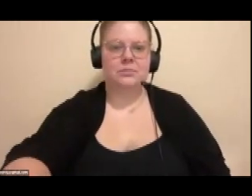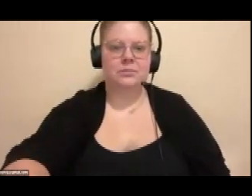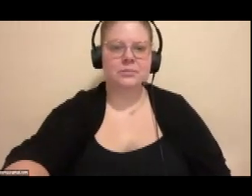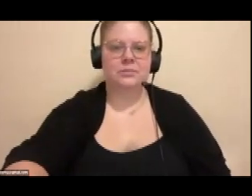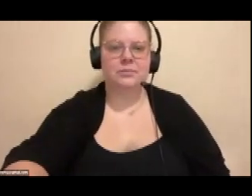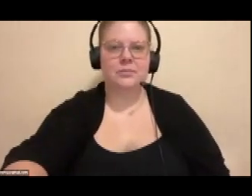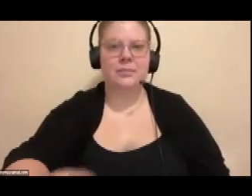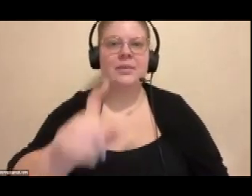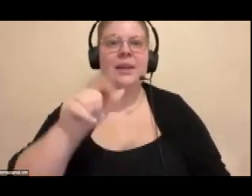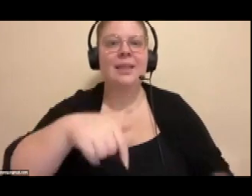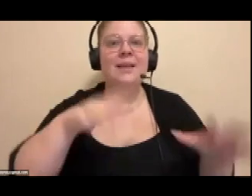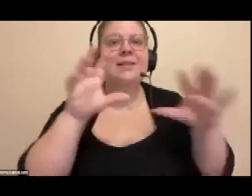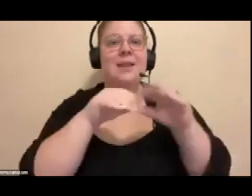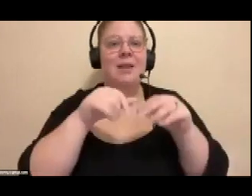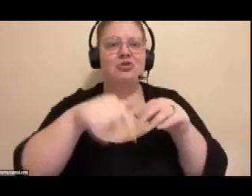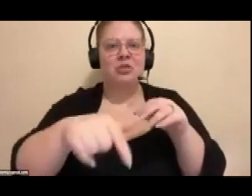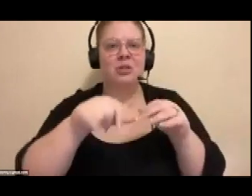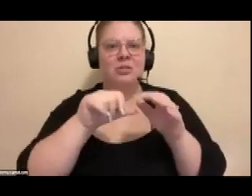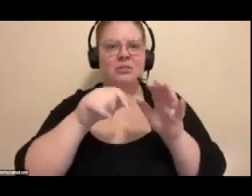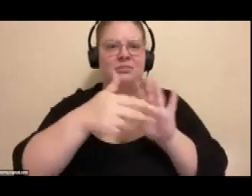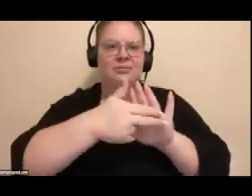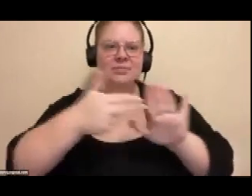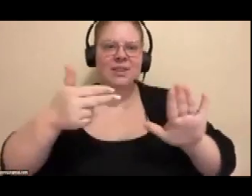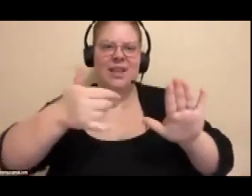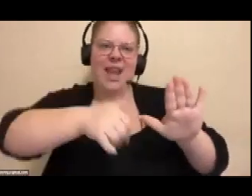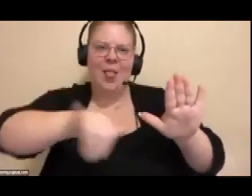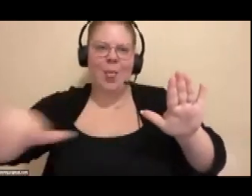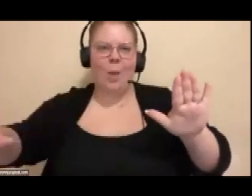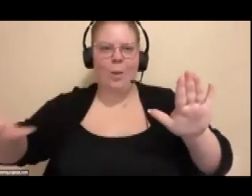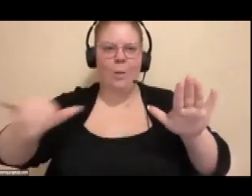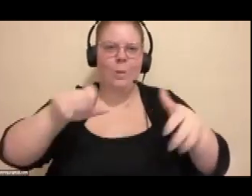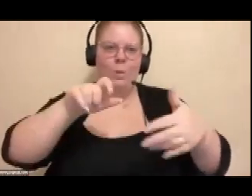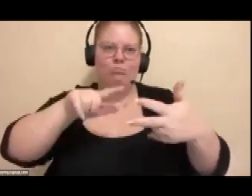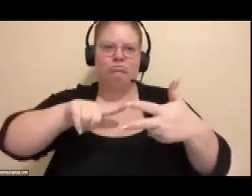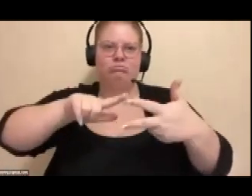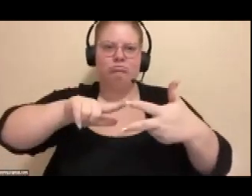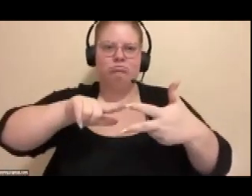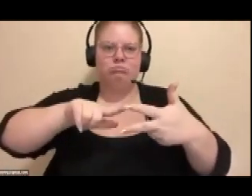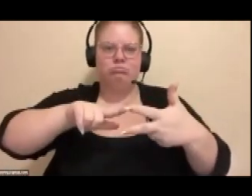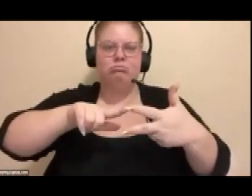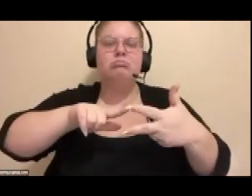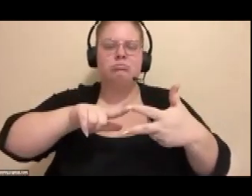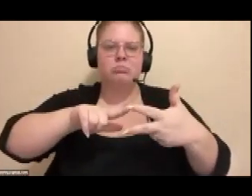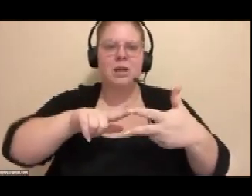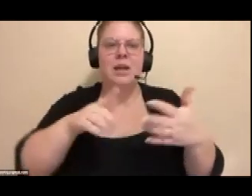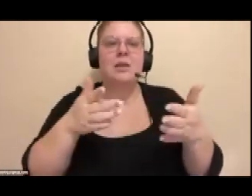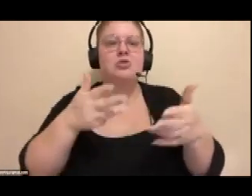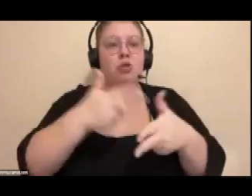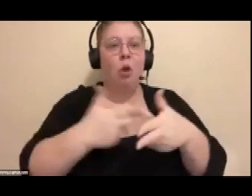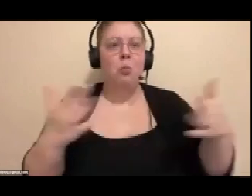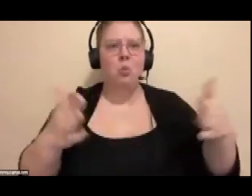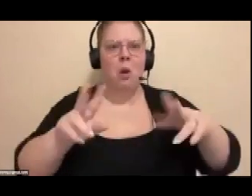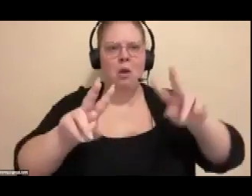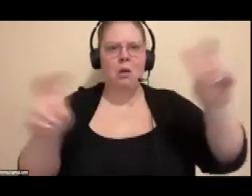It's titled Community Living Research, What Do We Know and What Do We Need to Learn?